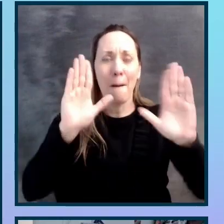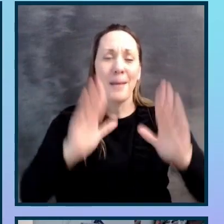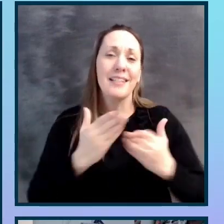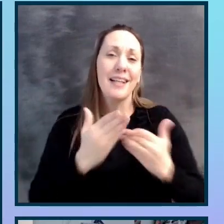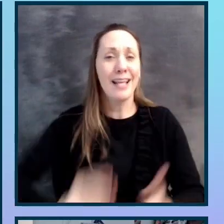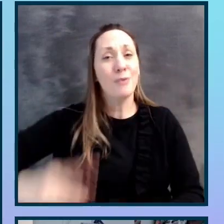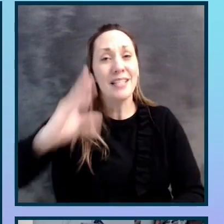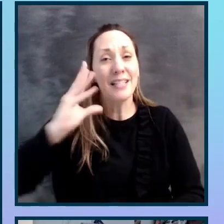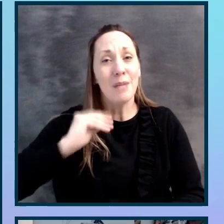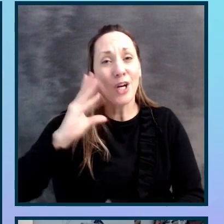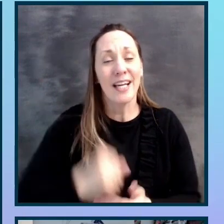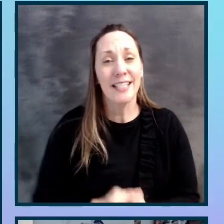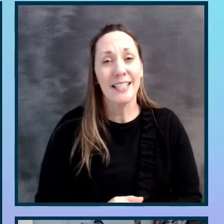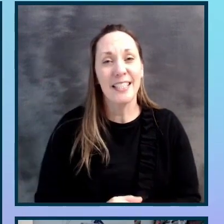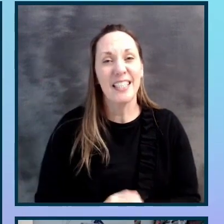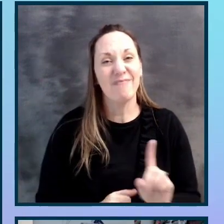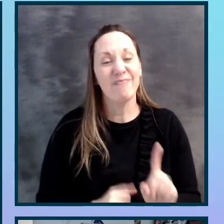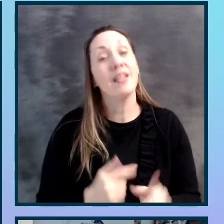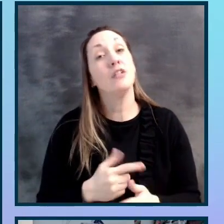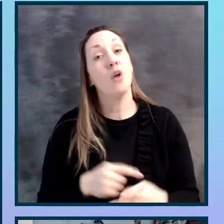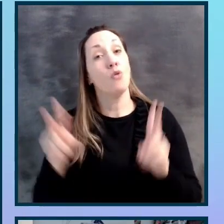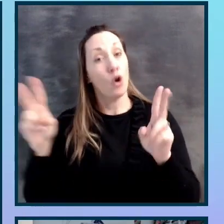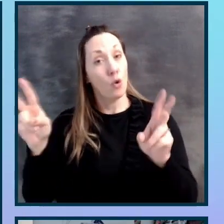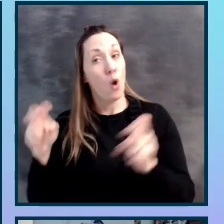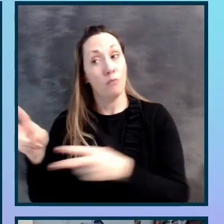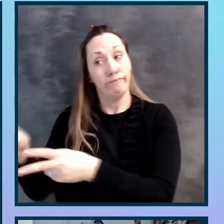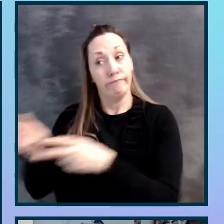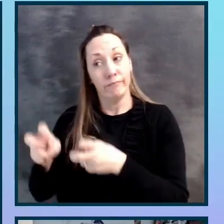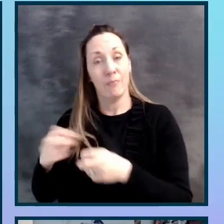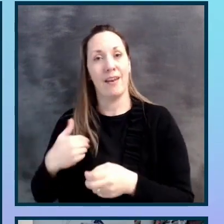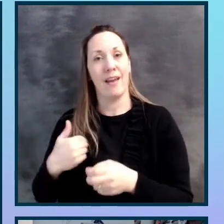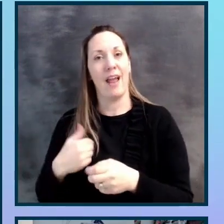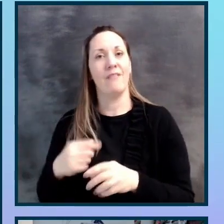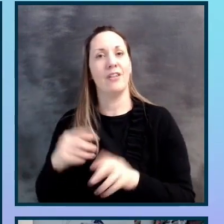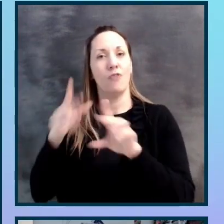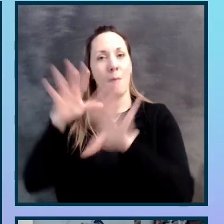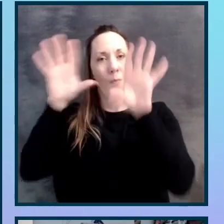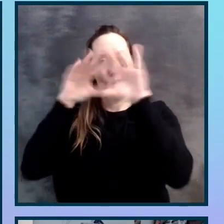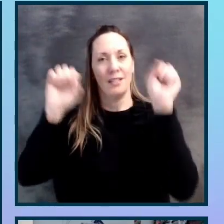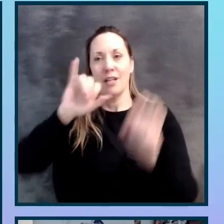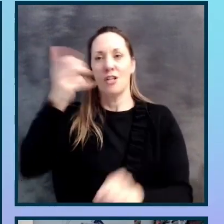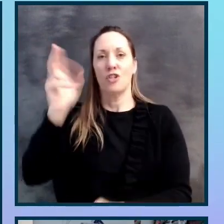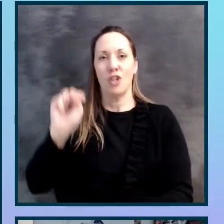The quote that I've included next to the image is from President John F. Kennedy when he was giving a speech